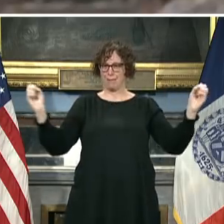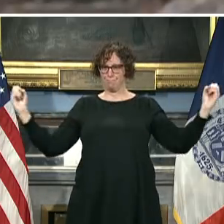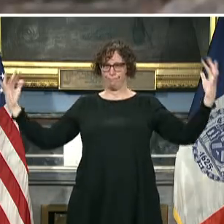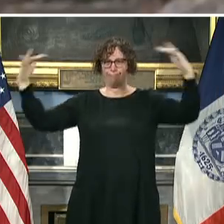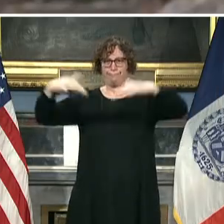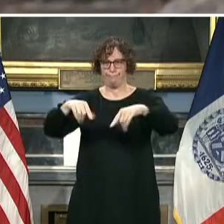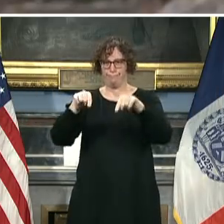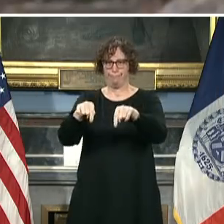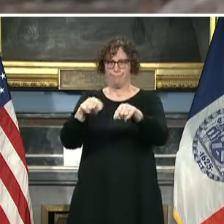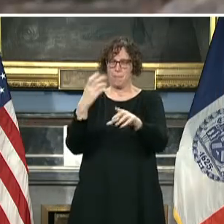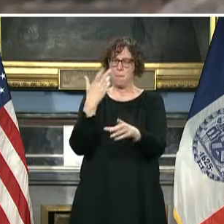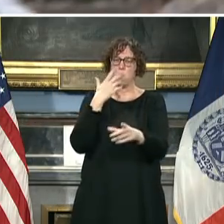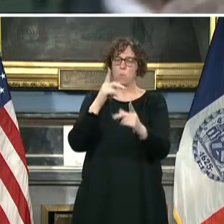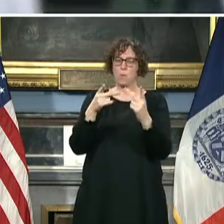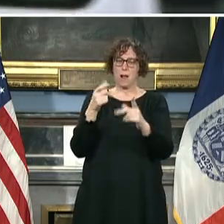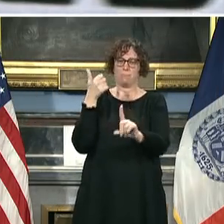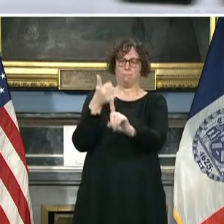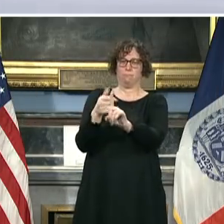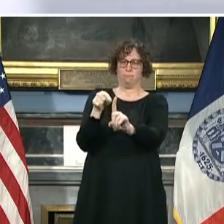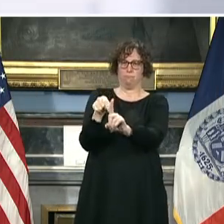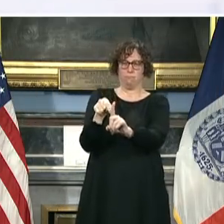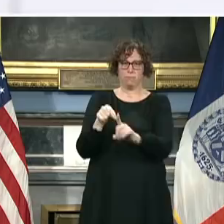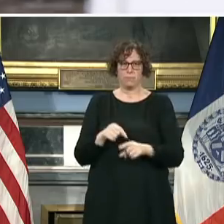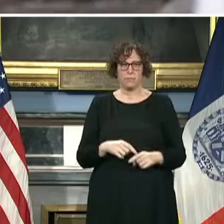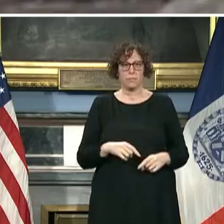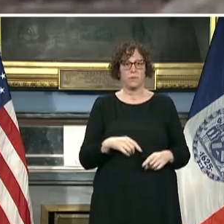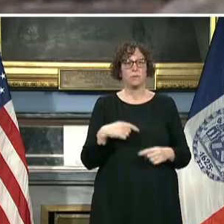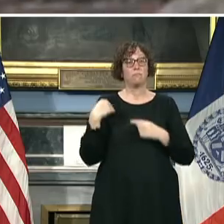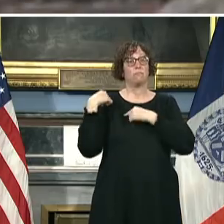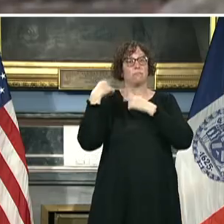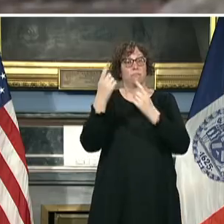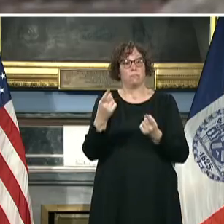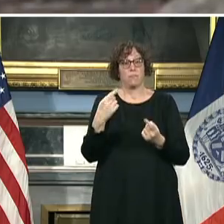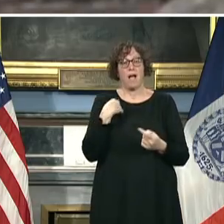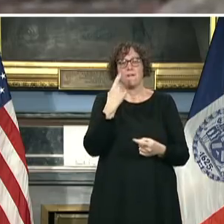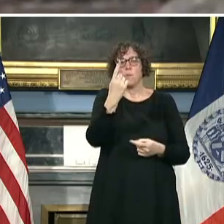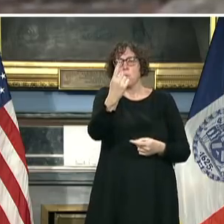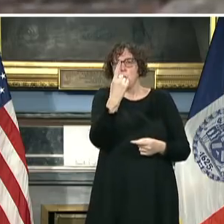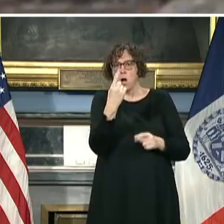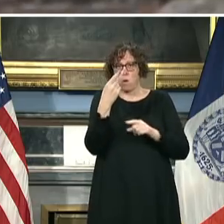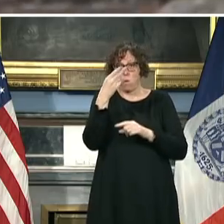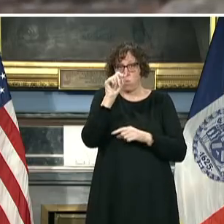WE'RE LOOKING FOR A LOT OF LARGE SPACES WE CAN P T BEDS IN SIMULTANEOUS.